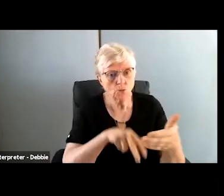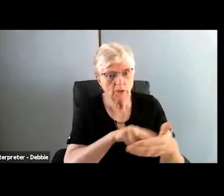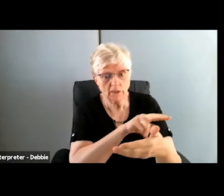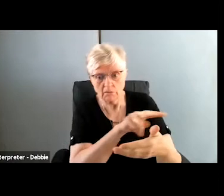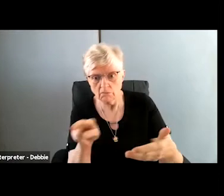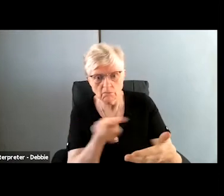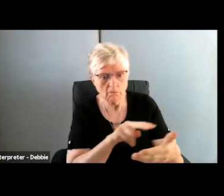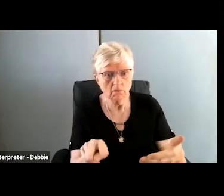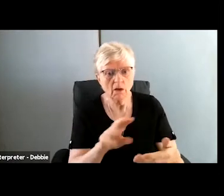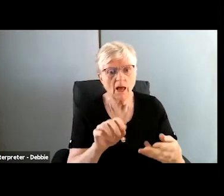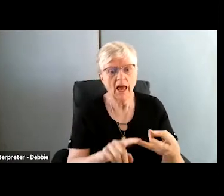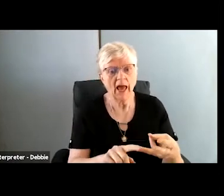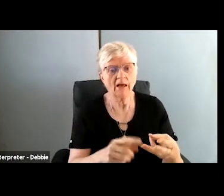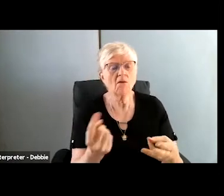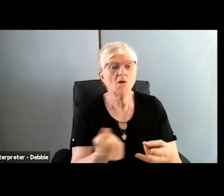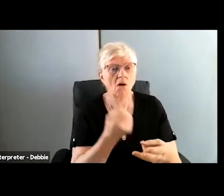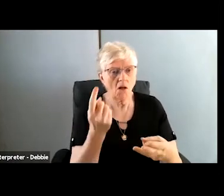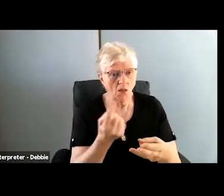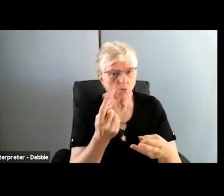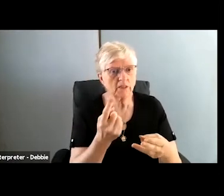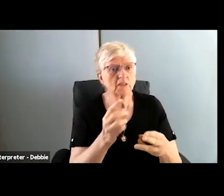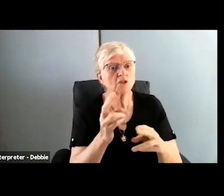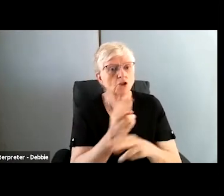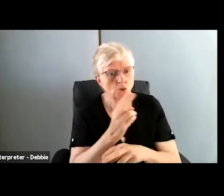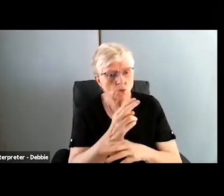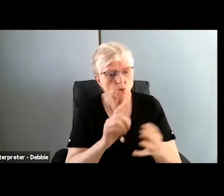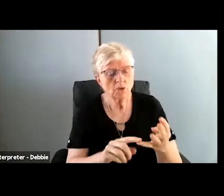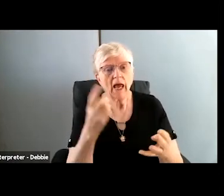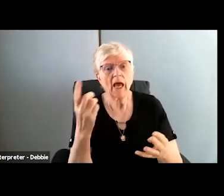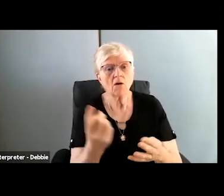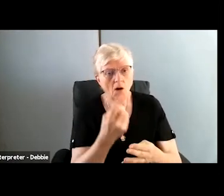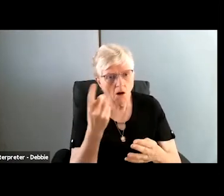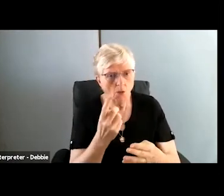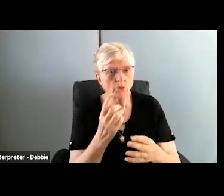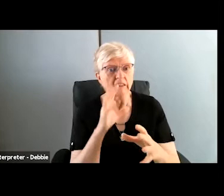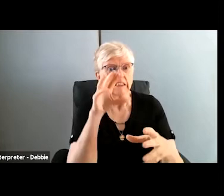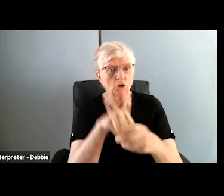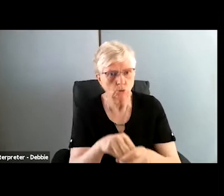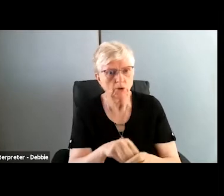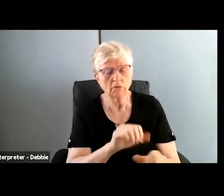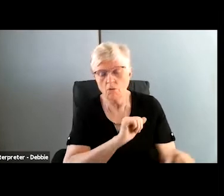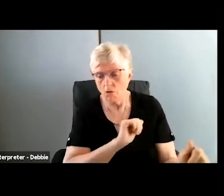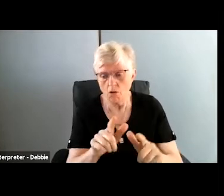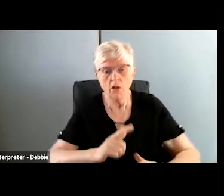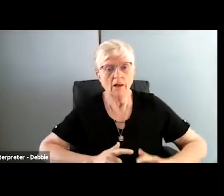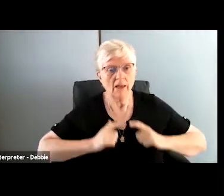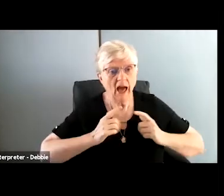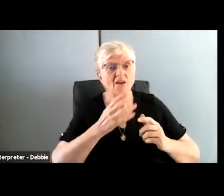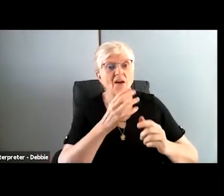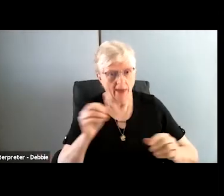THAT WAS ACCURATE, EASILY VISIBLE AND CONSISTENTLY USED AND VISIBLE AND CONSISTENTLY USED AND CONSISTENTLY EMBED CONSISTENTLY EMBEDDED IN ALL LIVE AND RECORDED SOURCES. DED IN ALL LIVE AND RECORDED SOURCES.